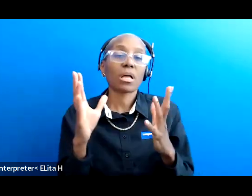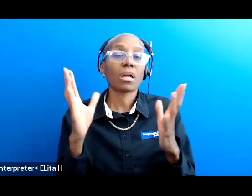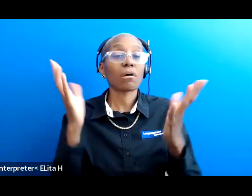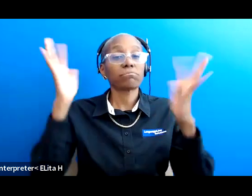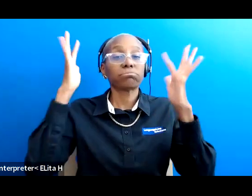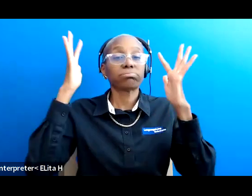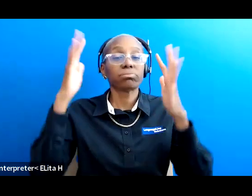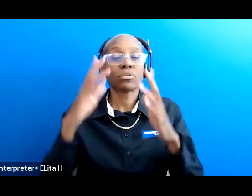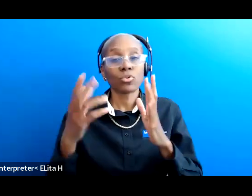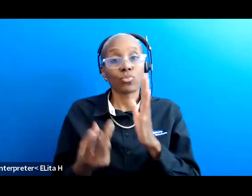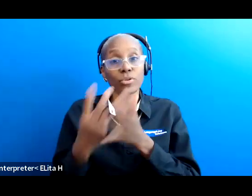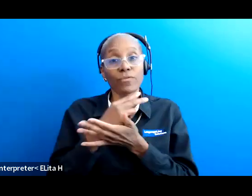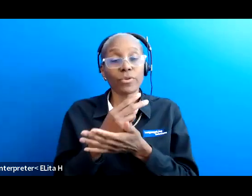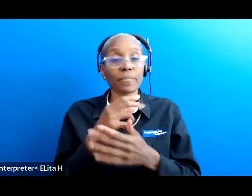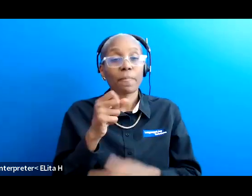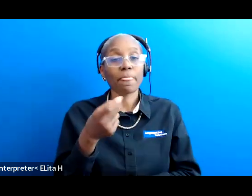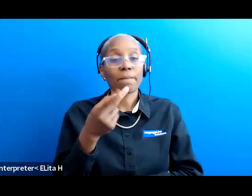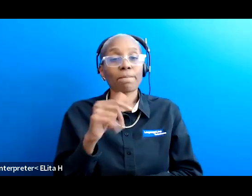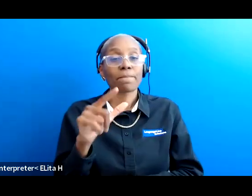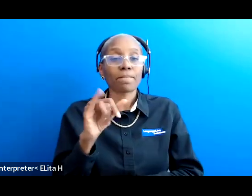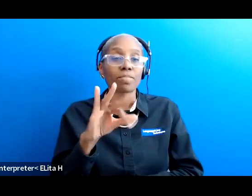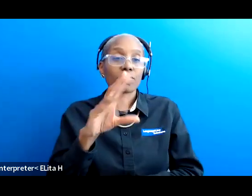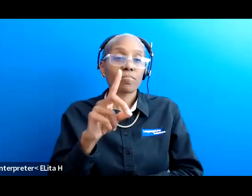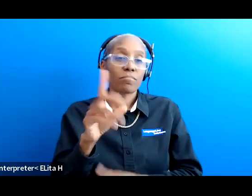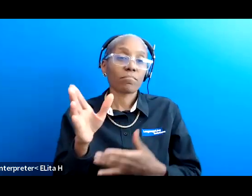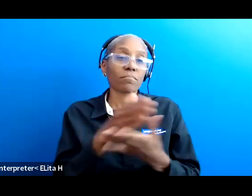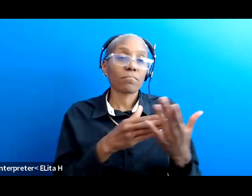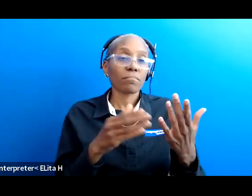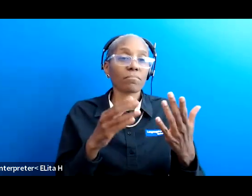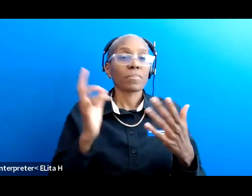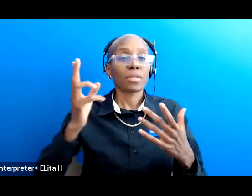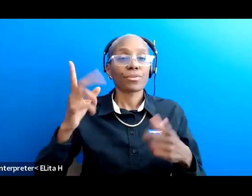So in looking at the spinal cord segment, the history of development